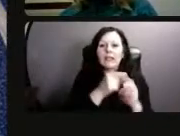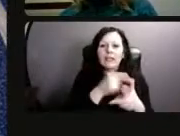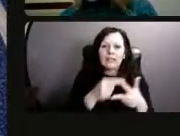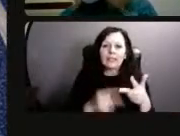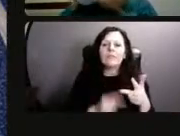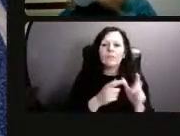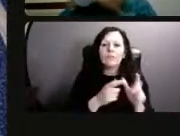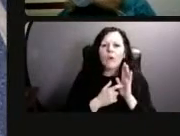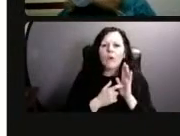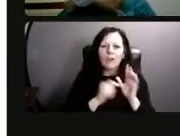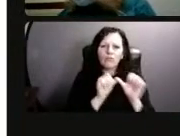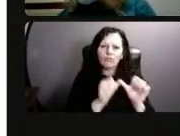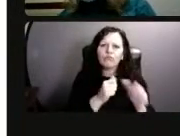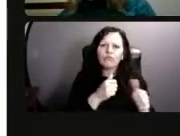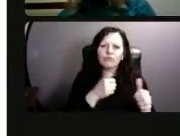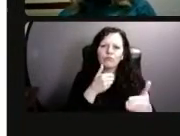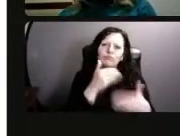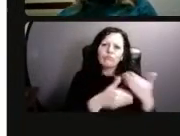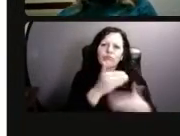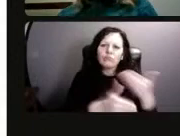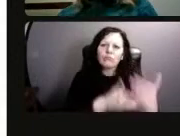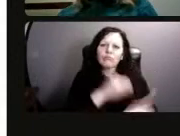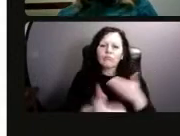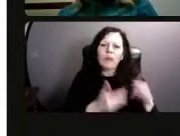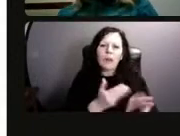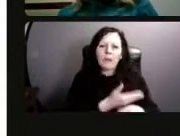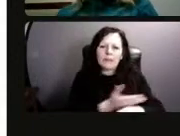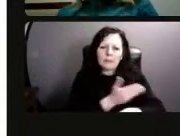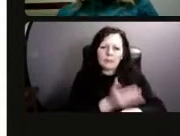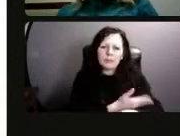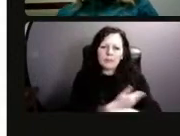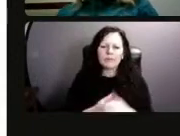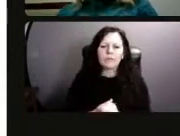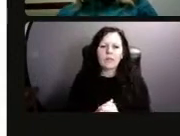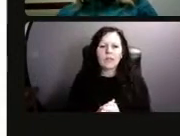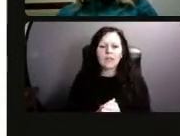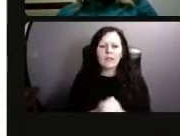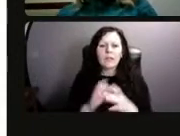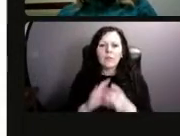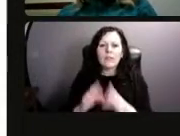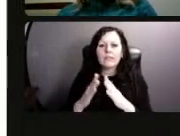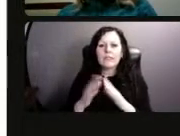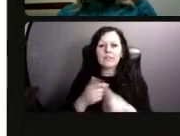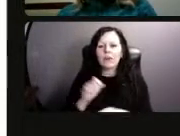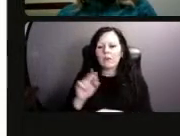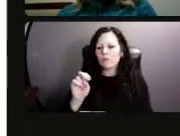WE DON'T REALLY SEE THEM FROM